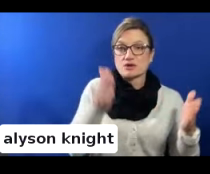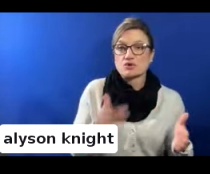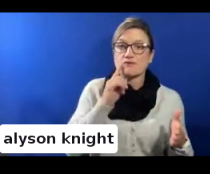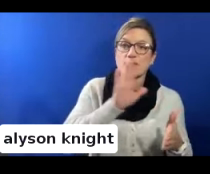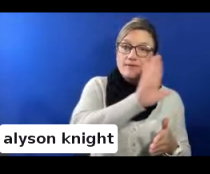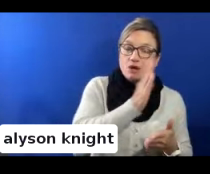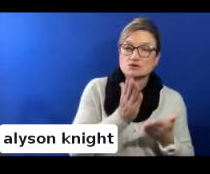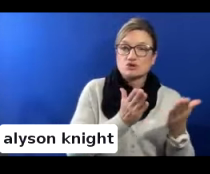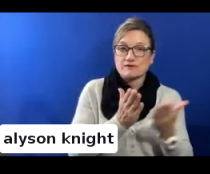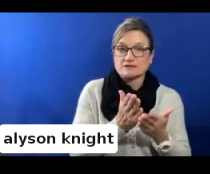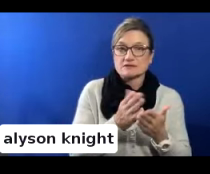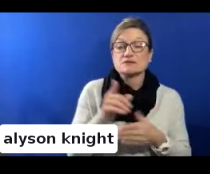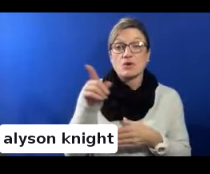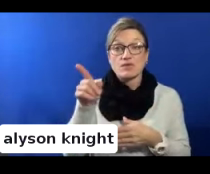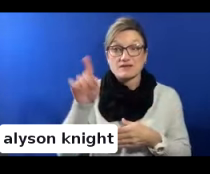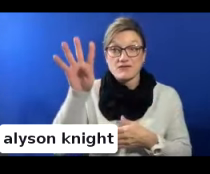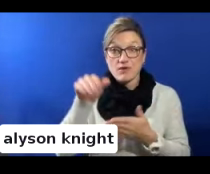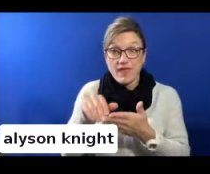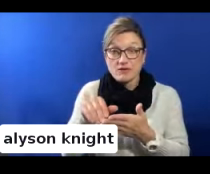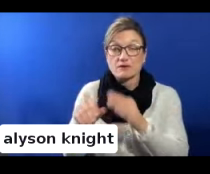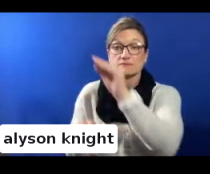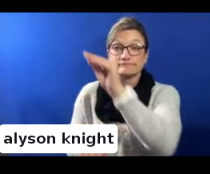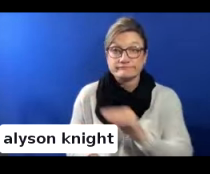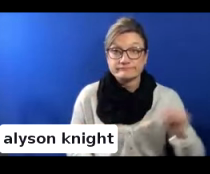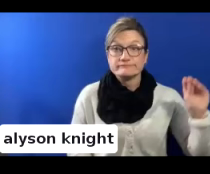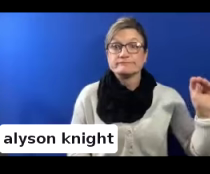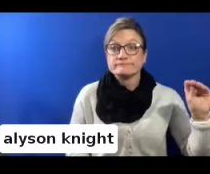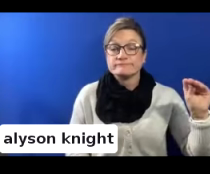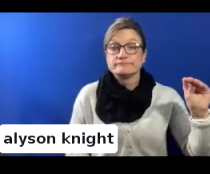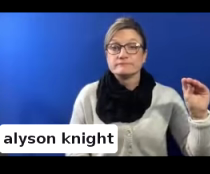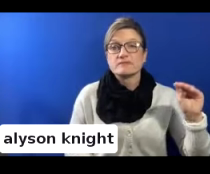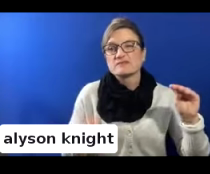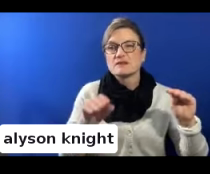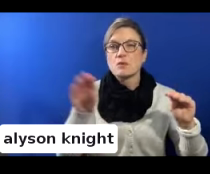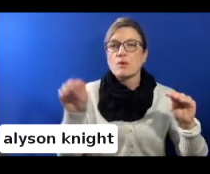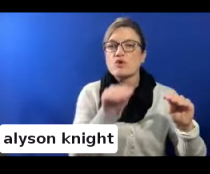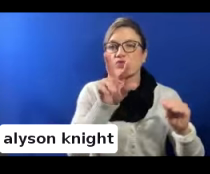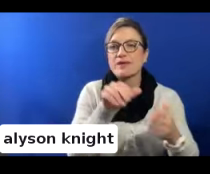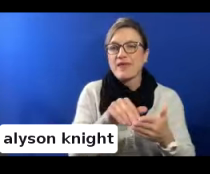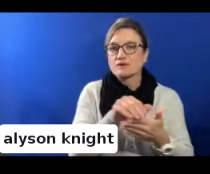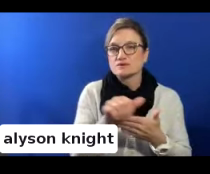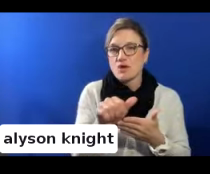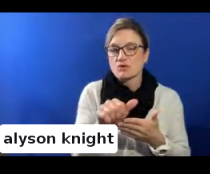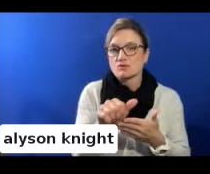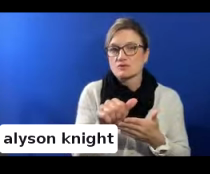$4,000, we would like to be allocate $3,000 from this line to this line here,